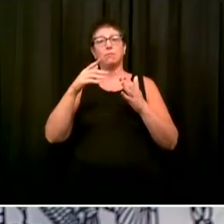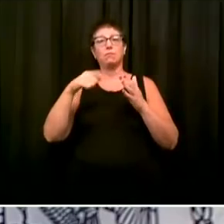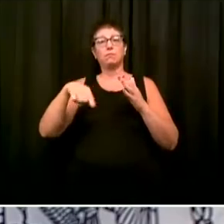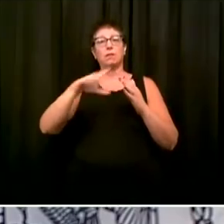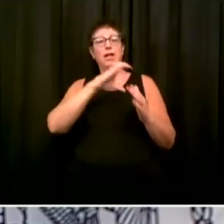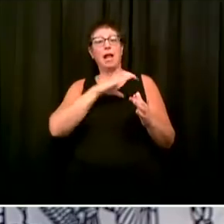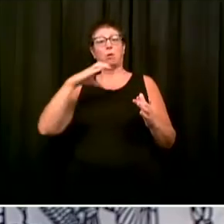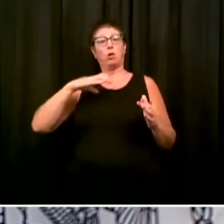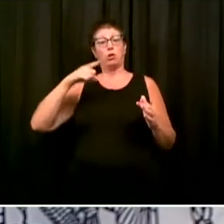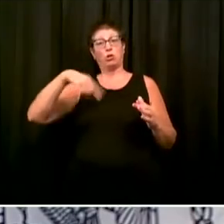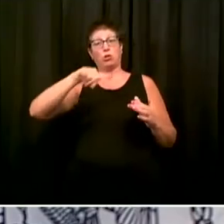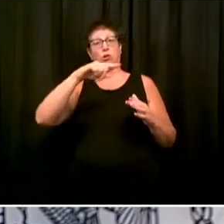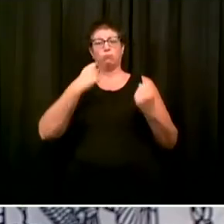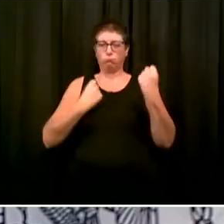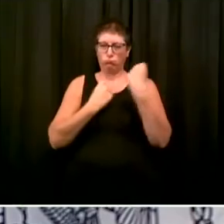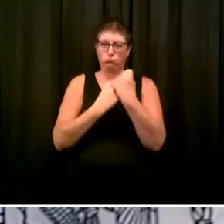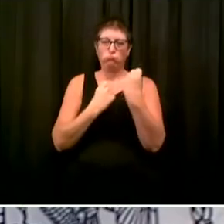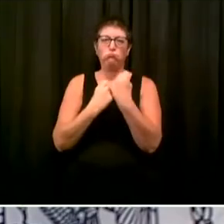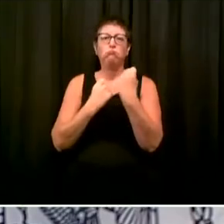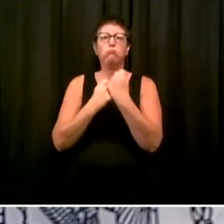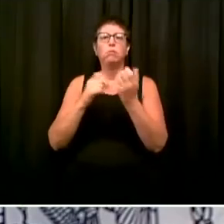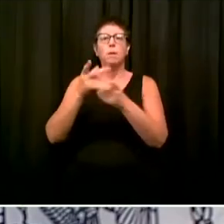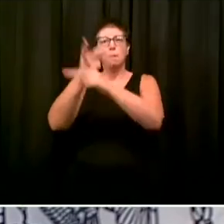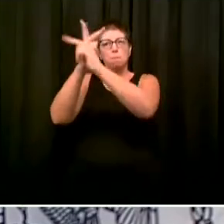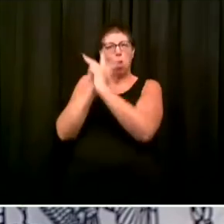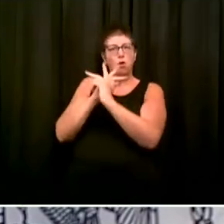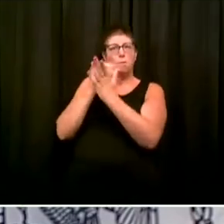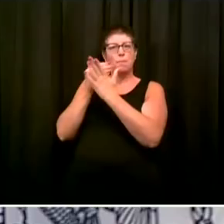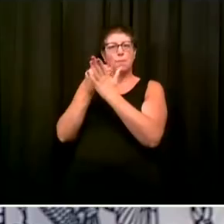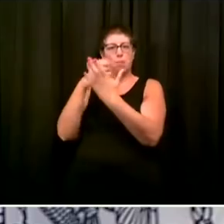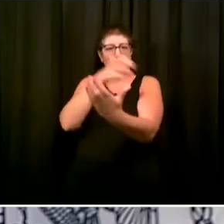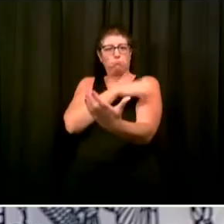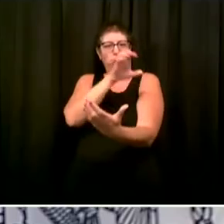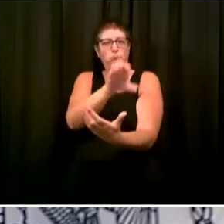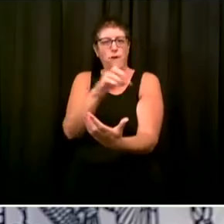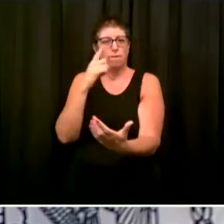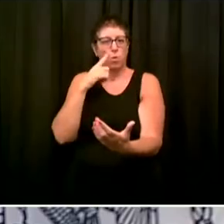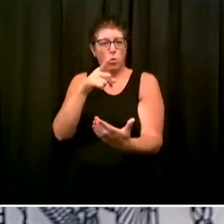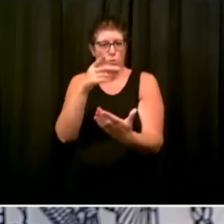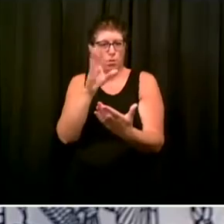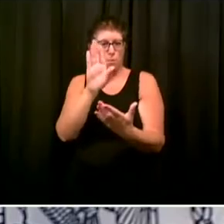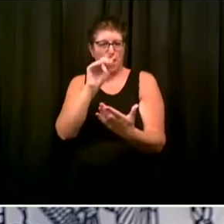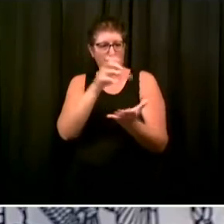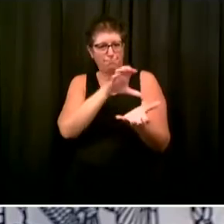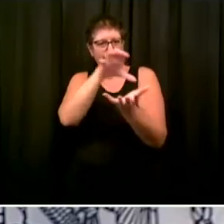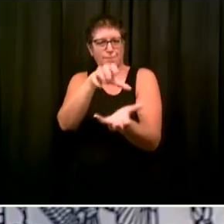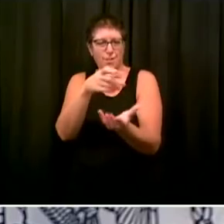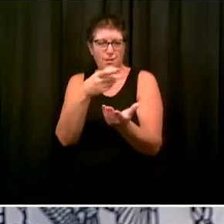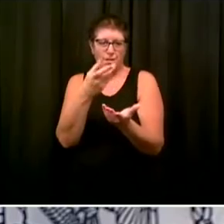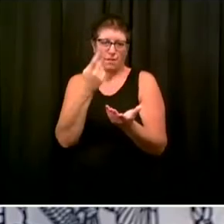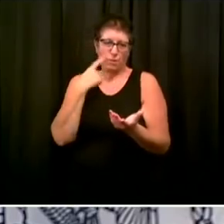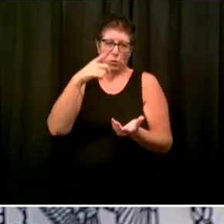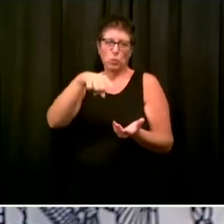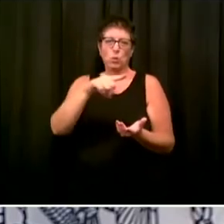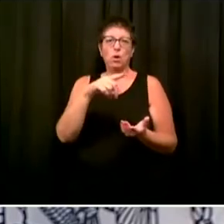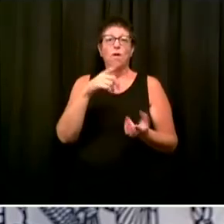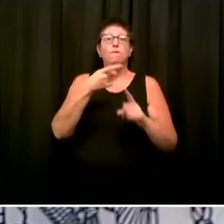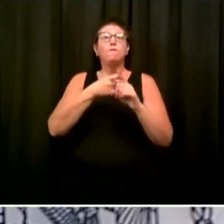COUNELSO SRTEPPING UP SUPPORNA LONG-TERM